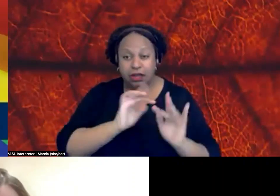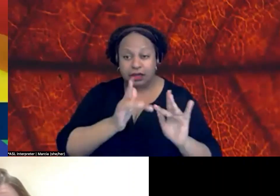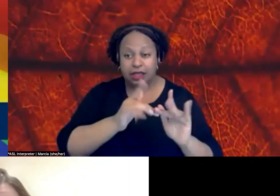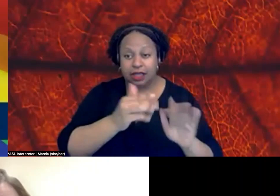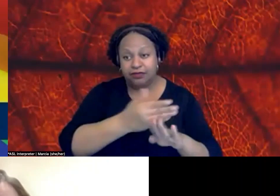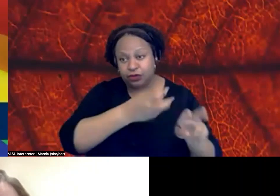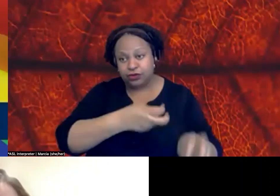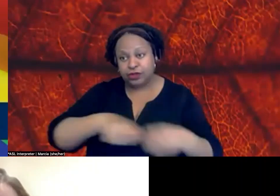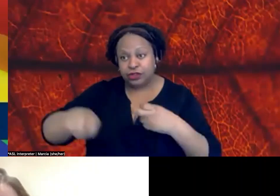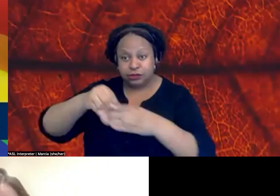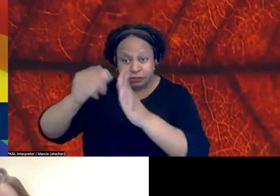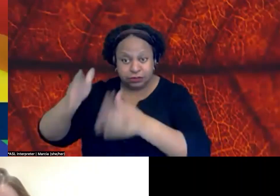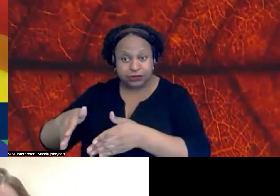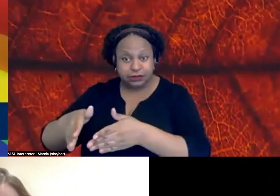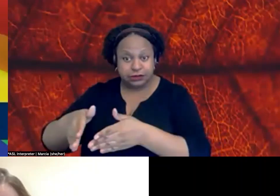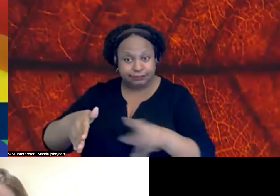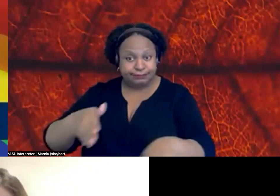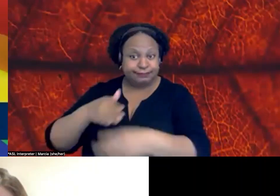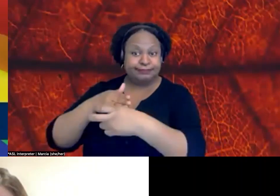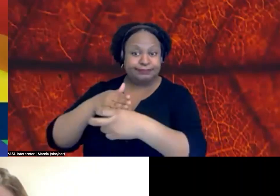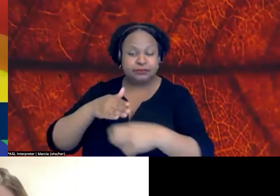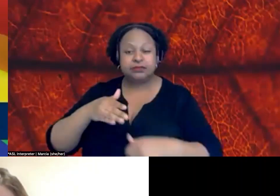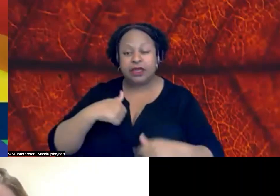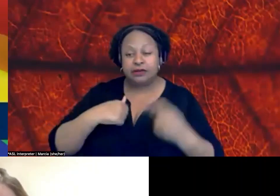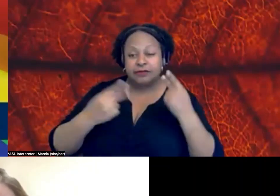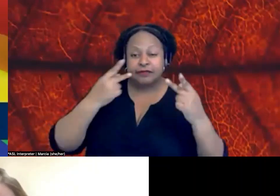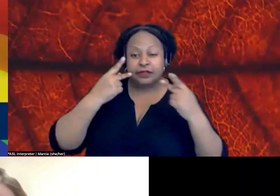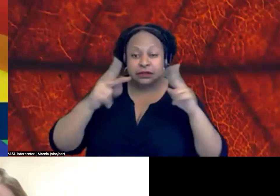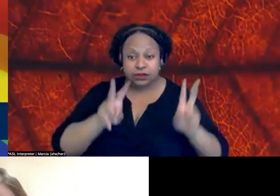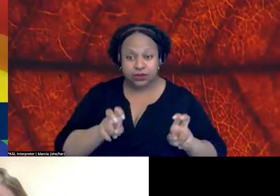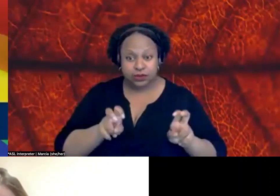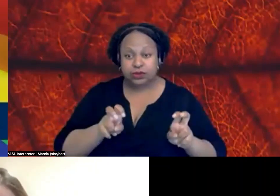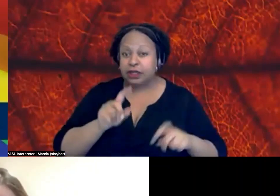was I have vision issues so I can't see as well.